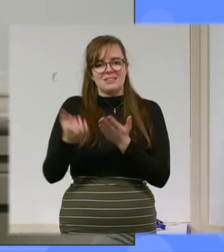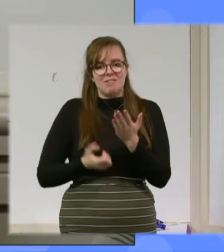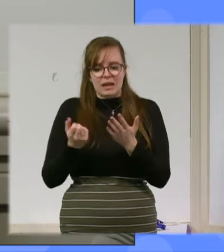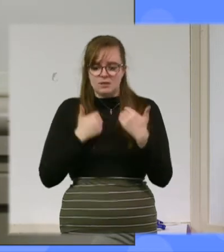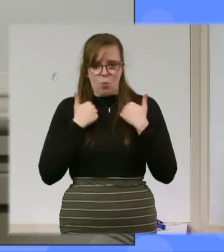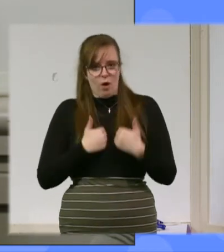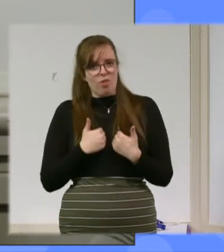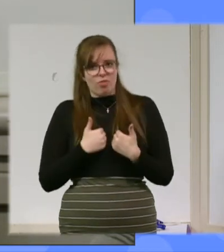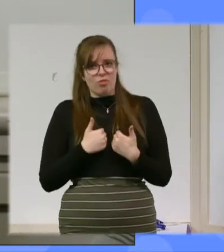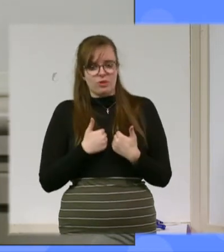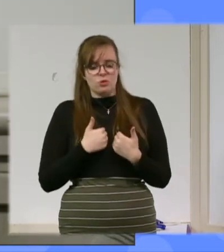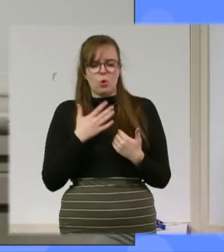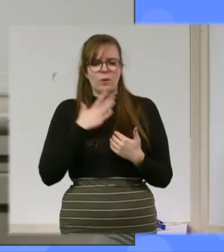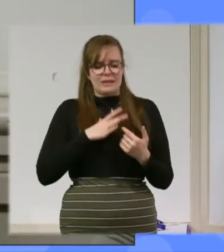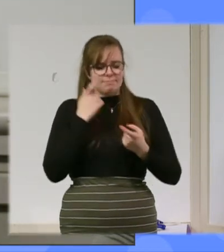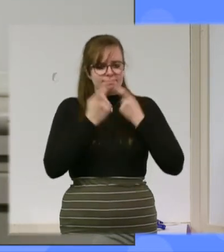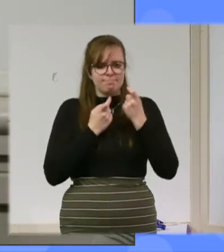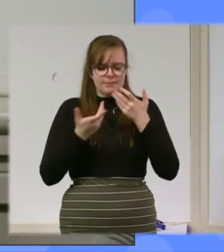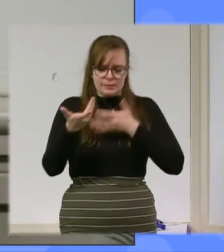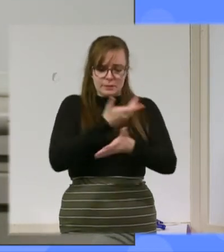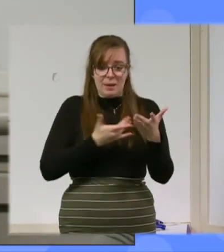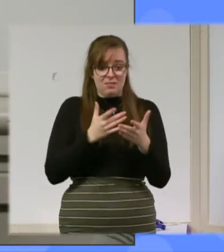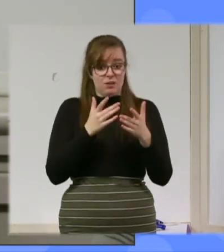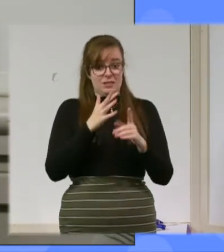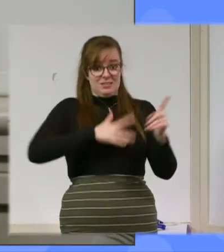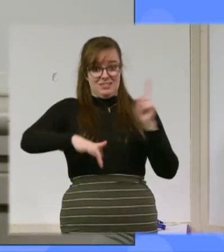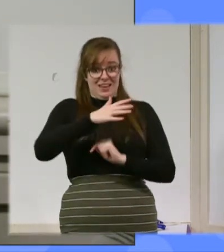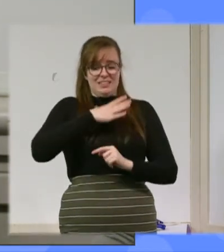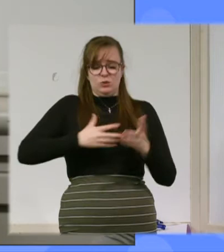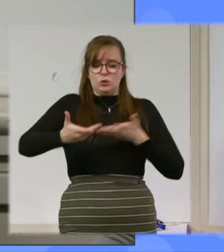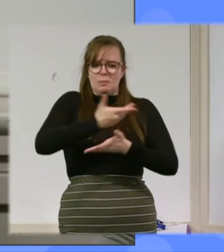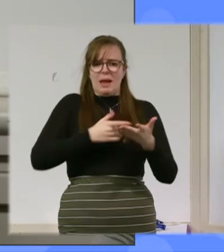we need to have a thing a serious debate as a society about where that balance of